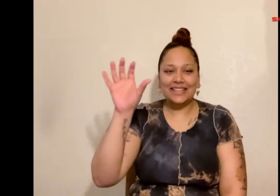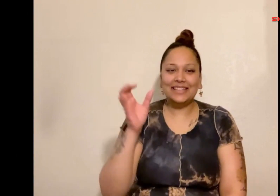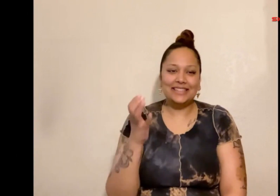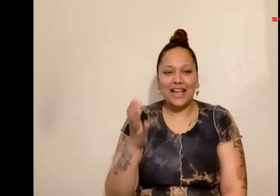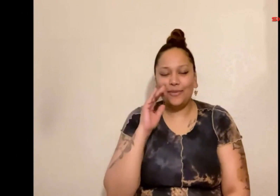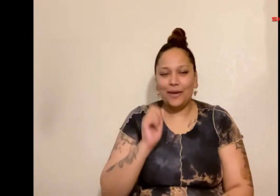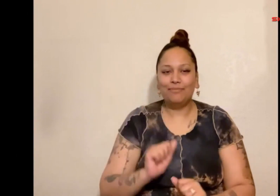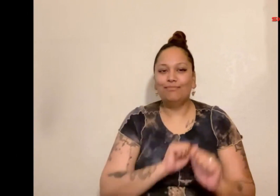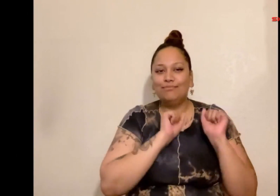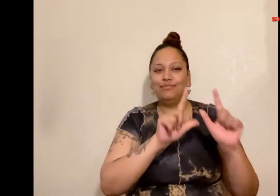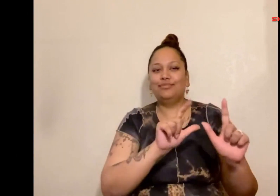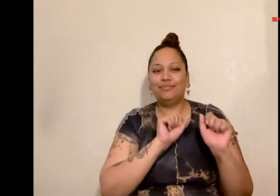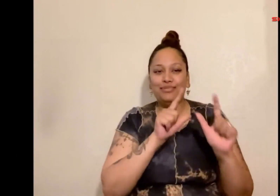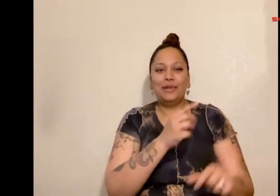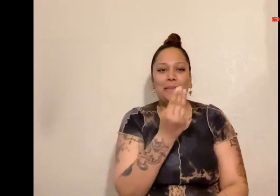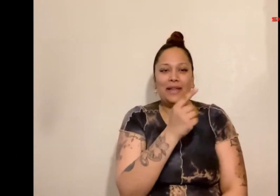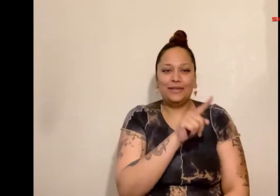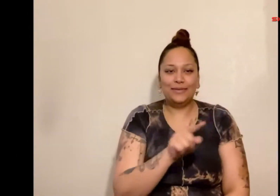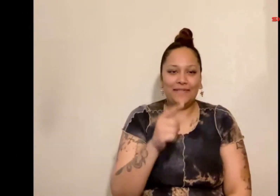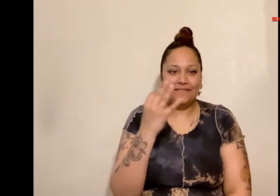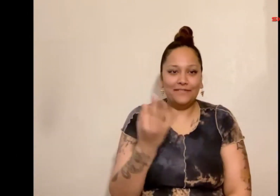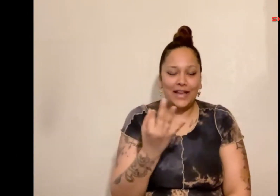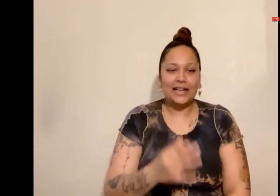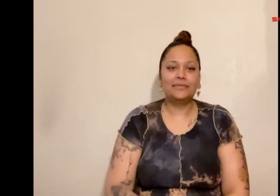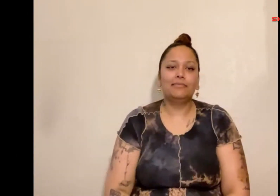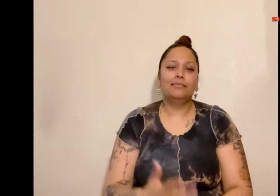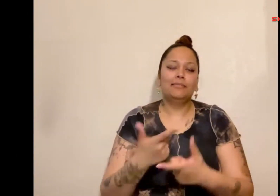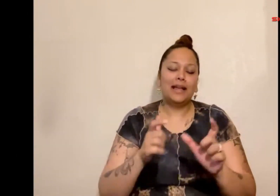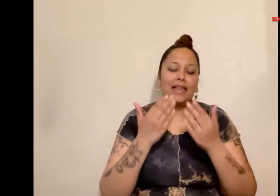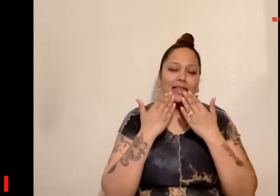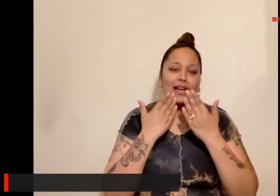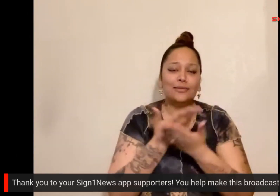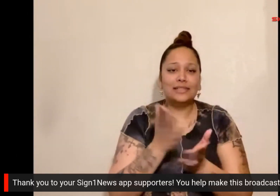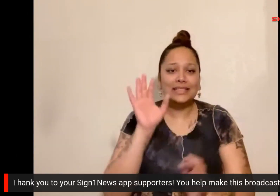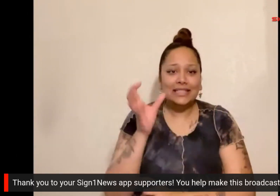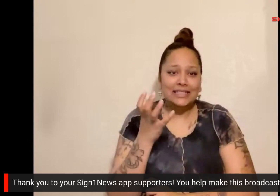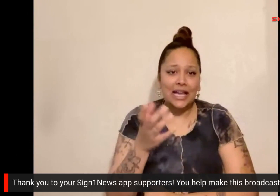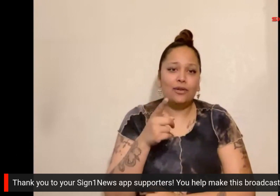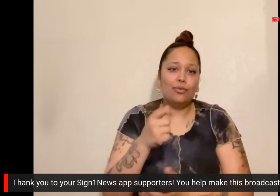be broadcasting updates Monday through Friday a big thank you to our Sign1News have supporters